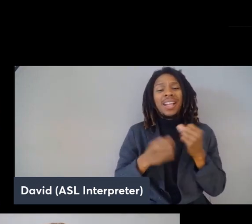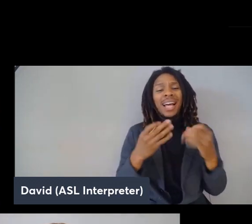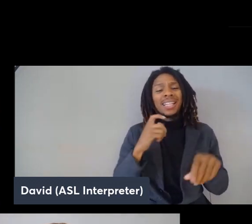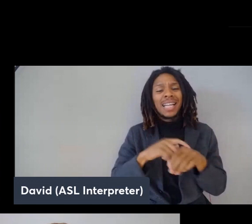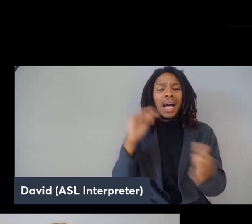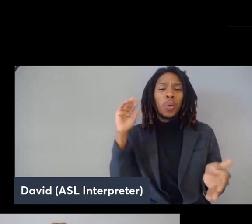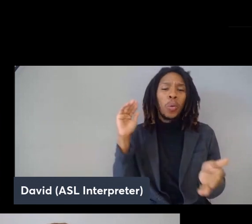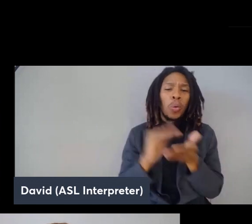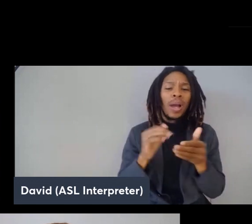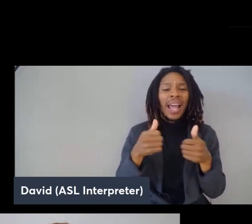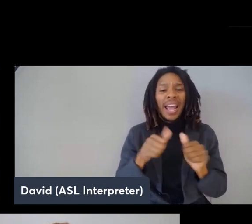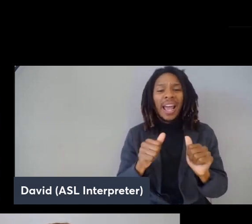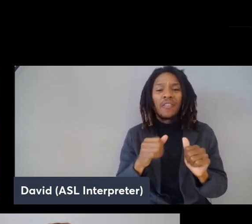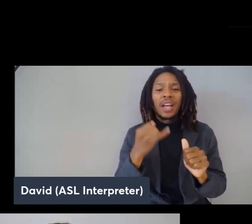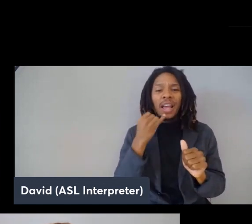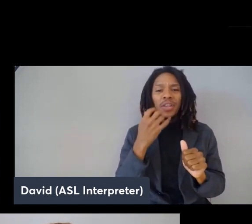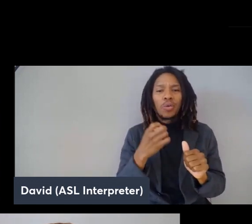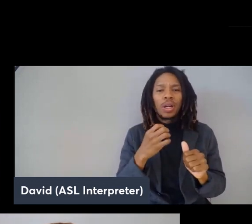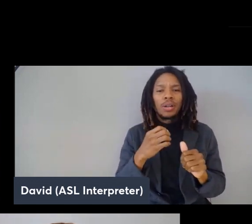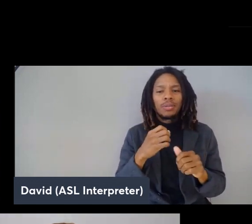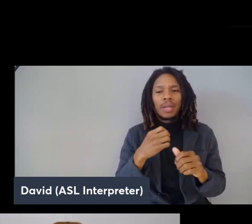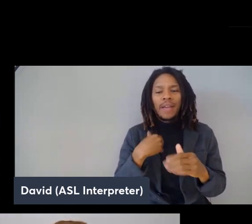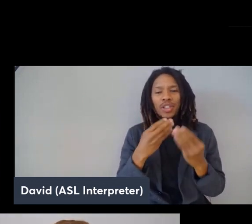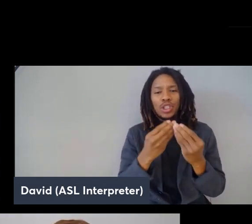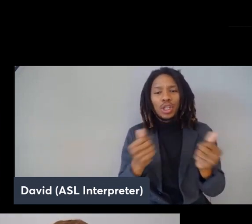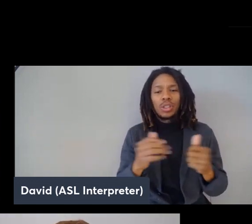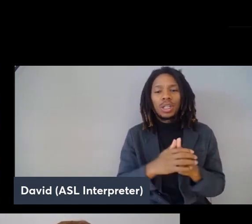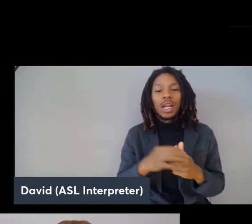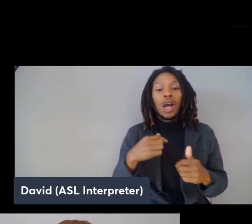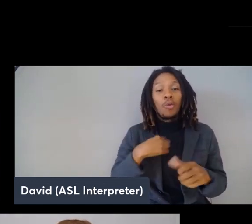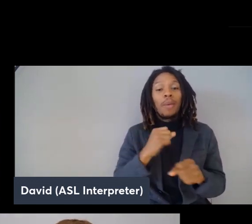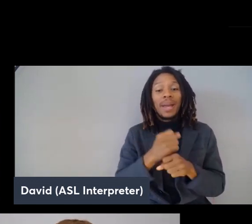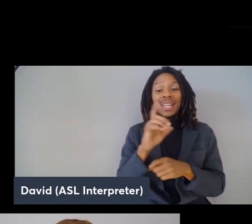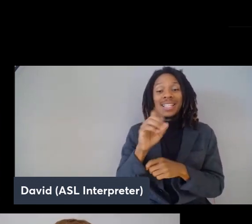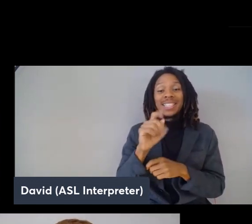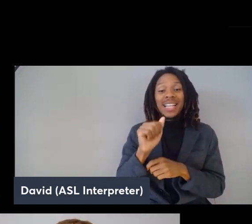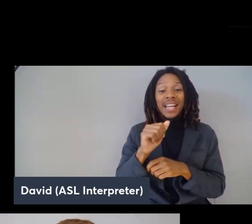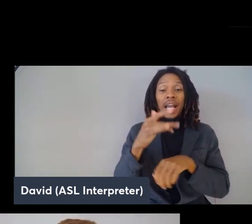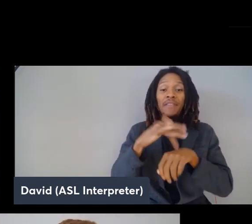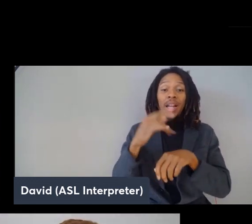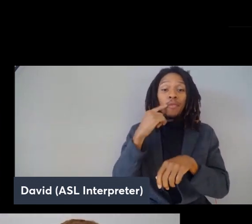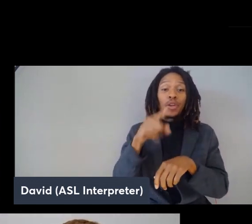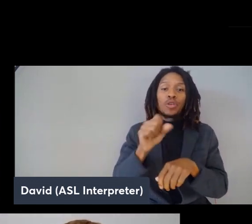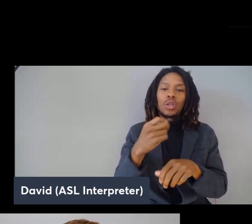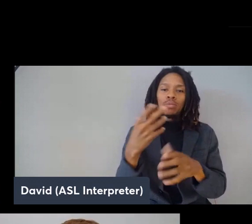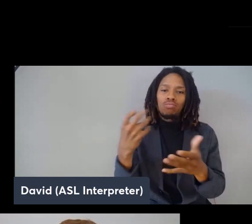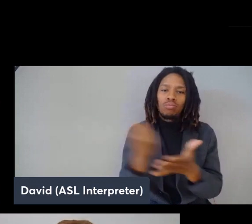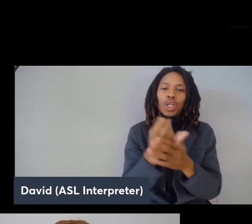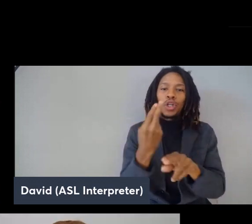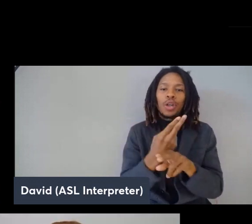if you wanna build a solution together. Well, we'll make the data available for you in a way that's useful, and then you can go and do your magic